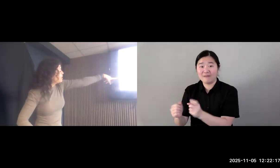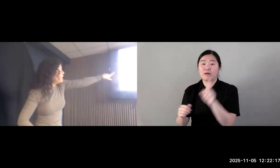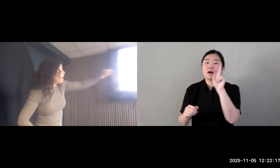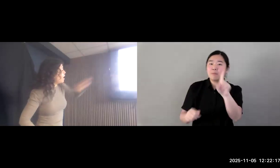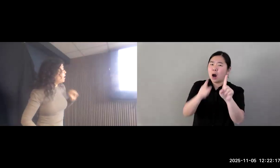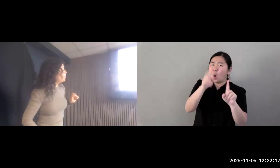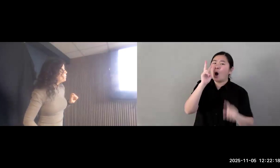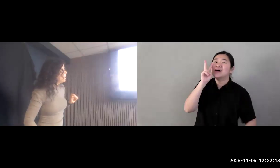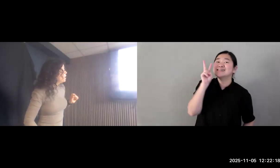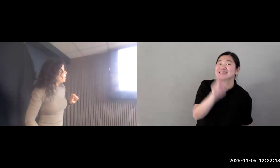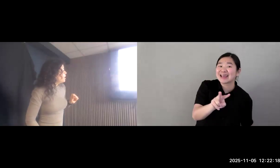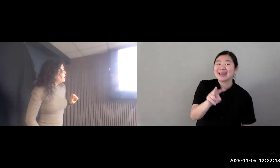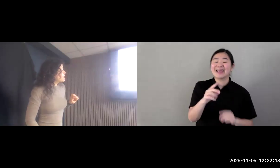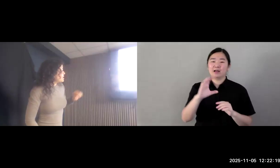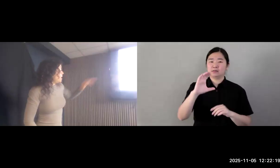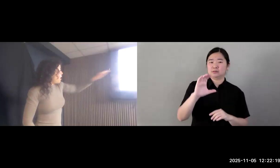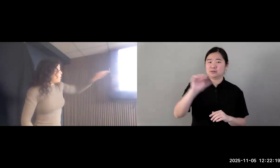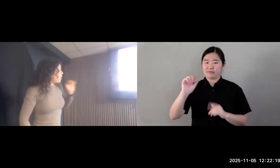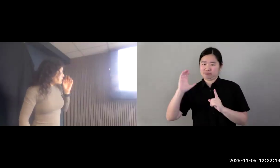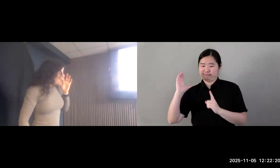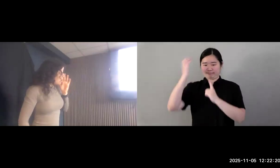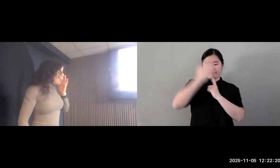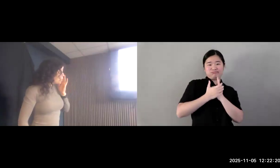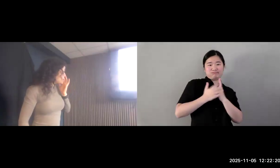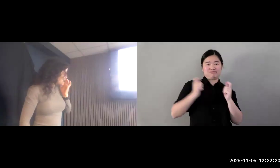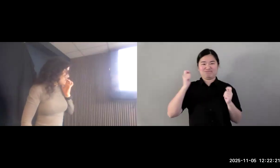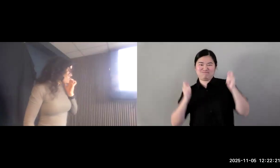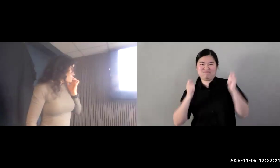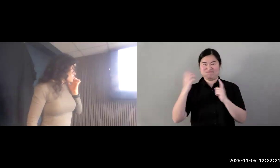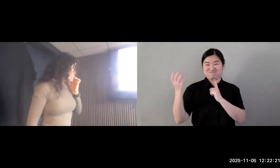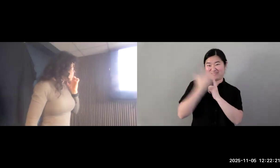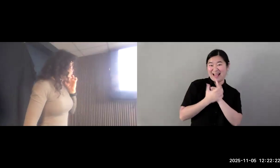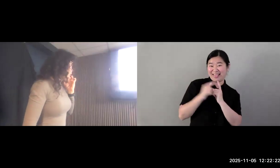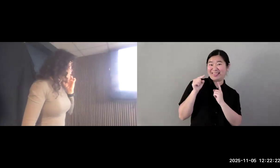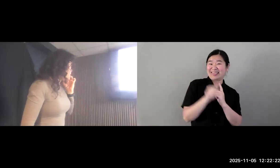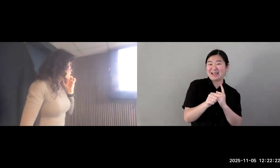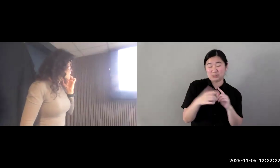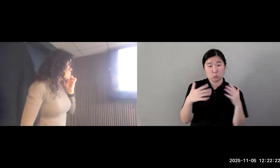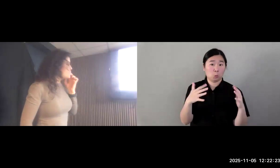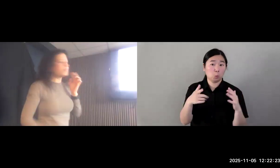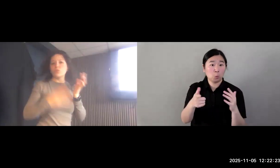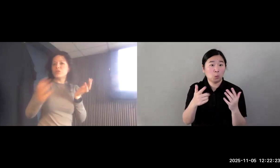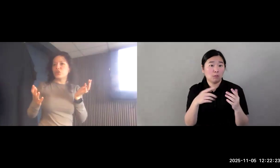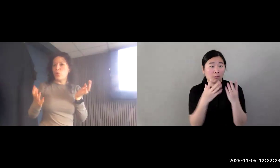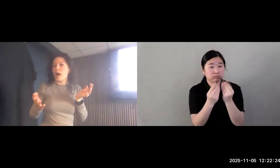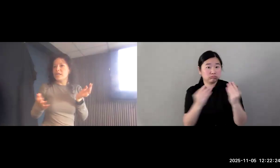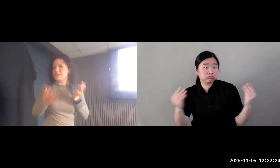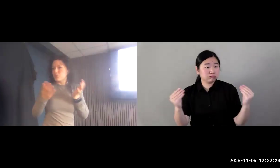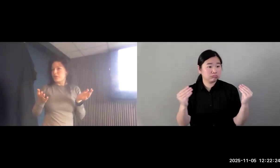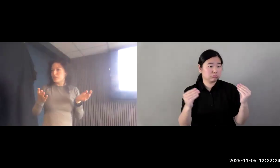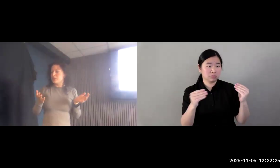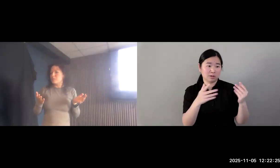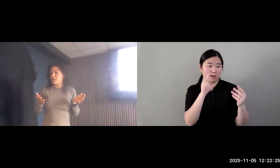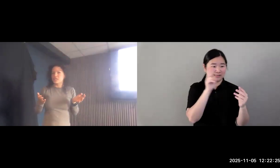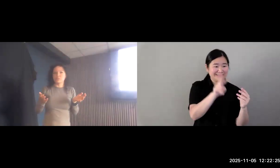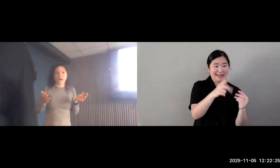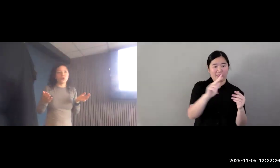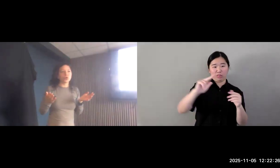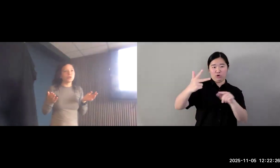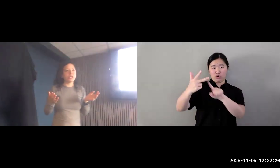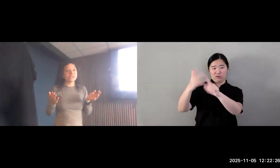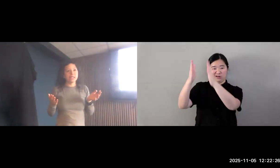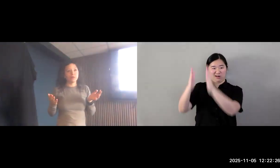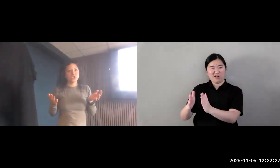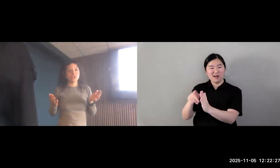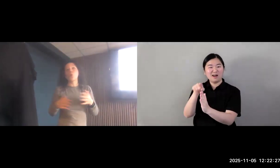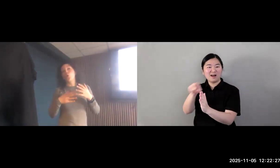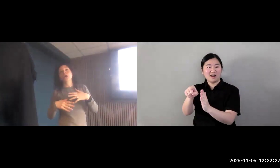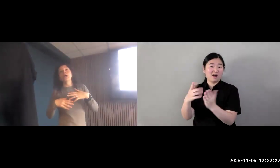the study on Auslan. And we start wondering why, Is it really because micro-community sign languages or